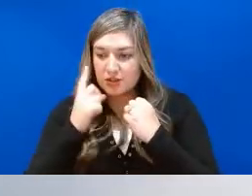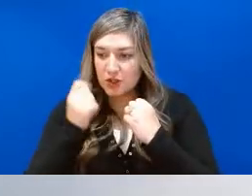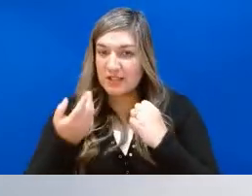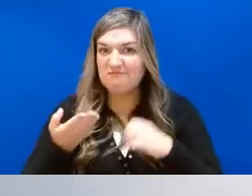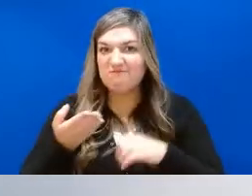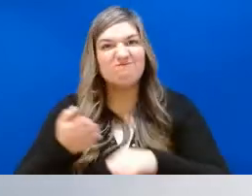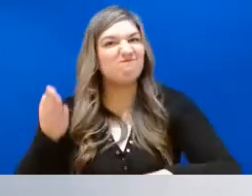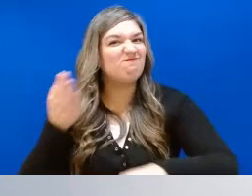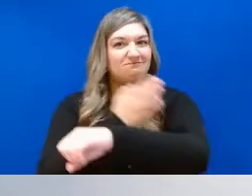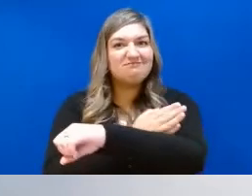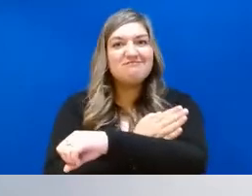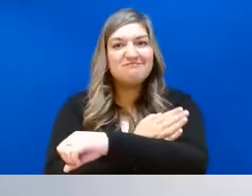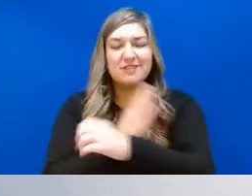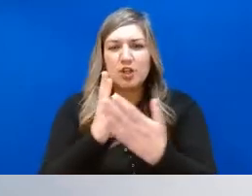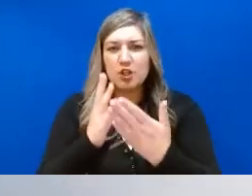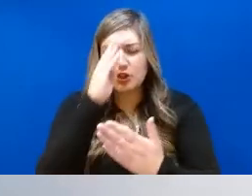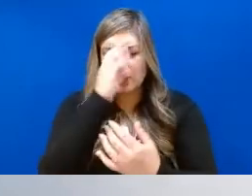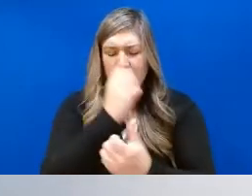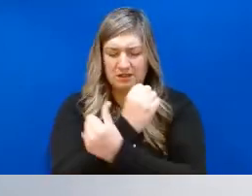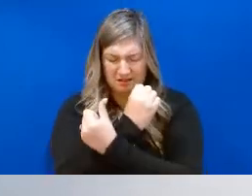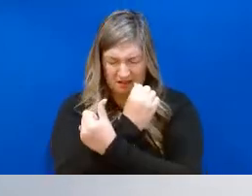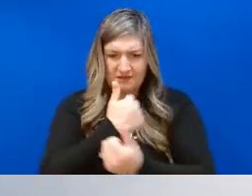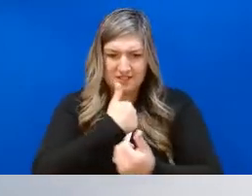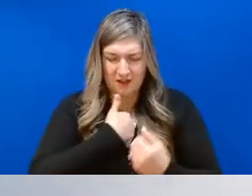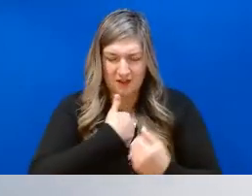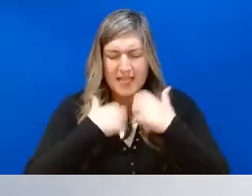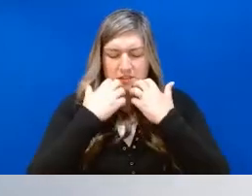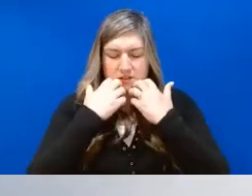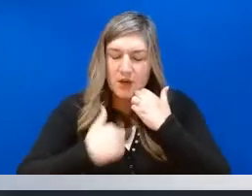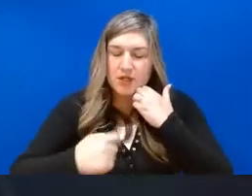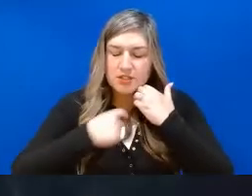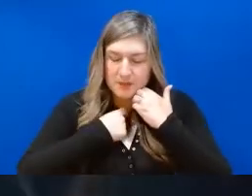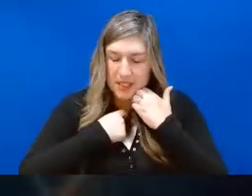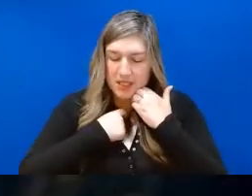and establishing a sense of safety moving forward? We have done so much